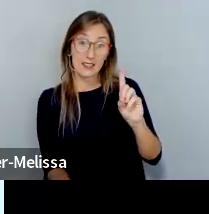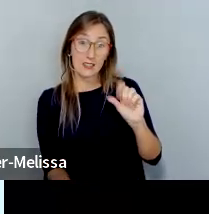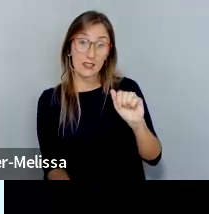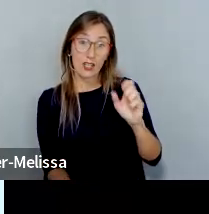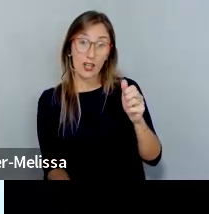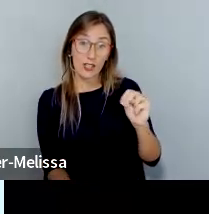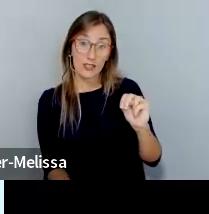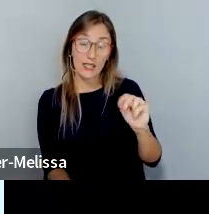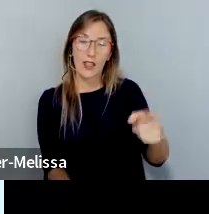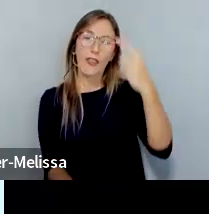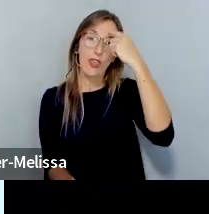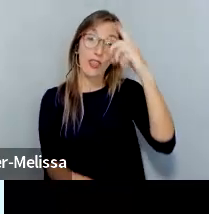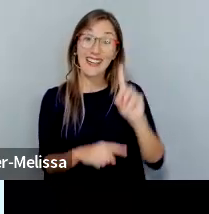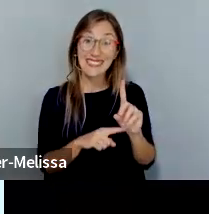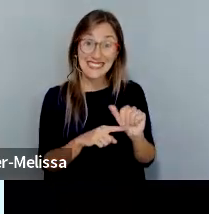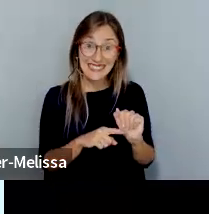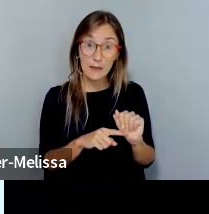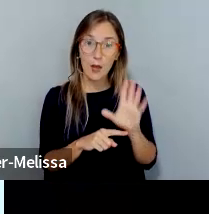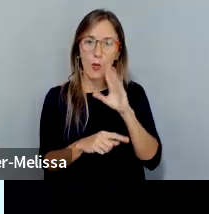was the euthanasia movement. Sir Francis Dalton came up with this idea did